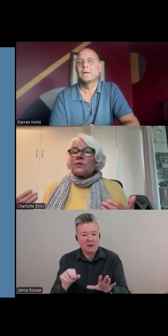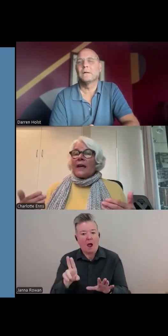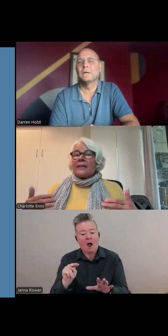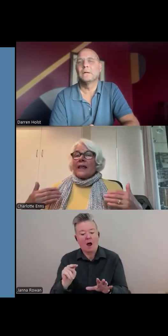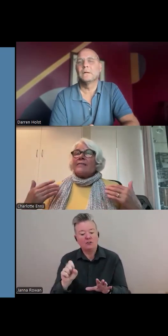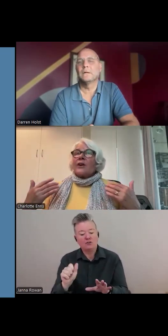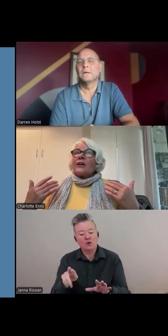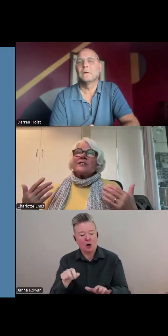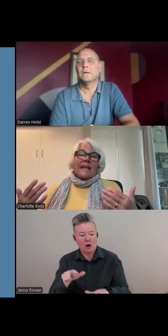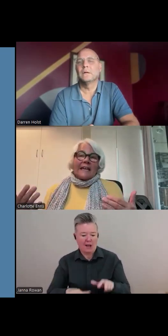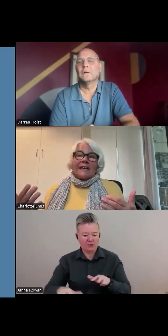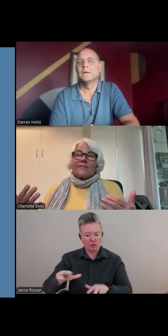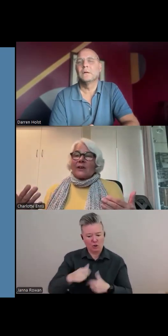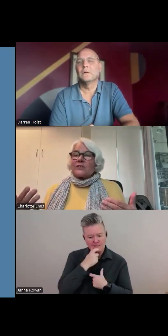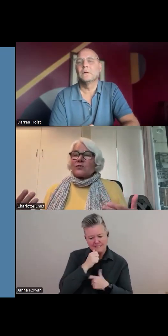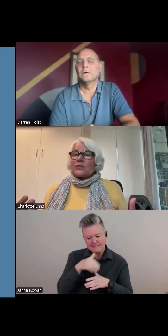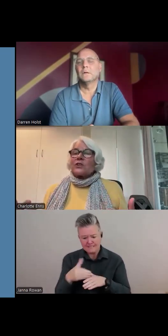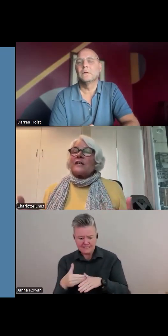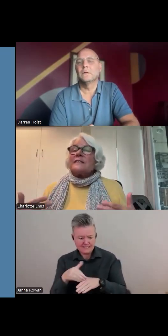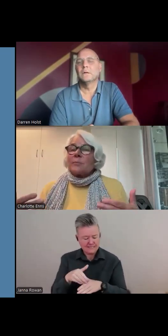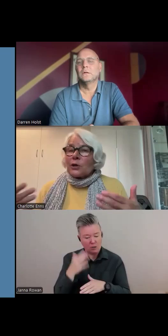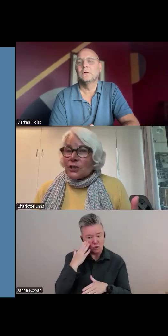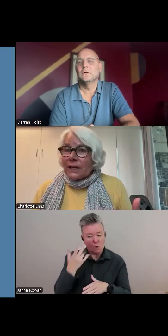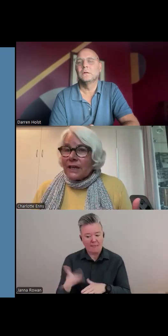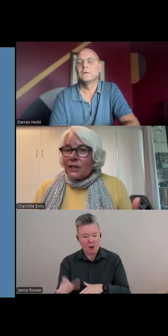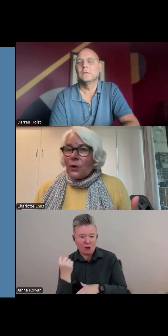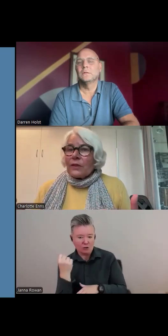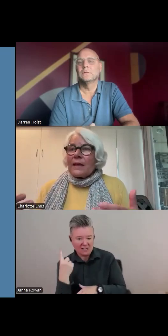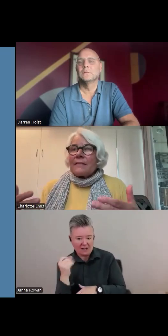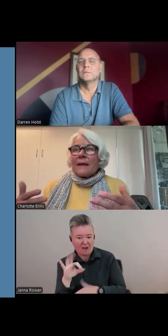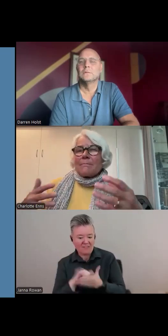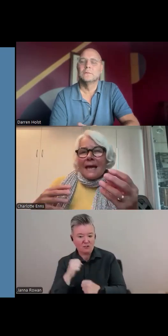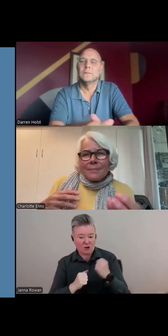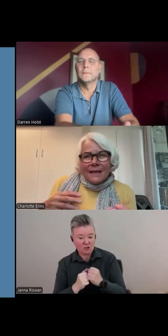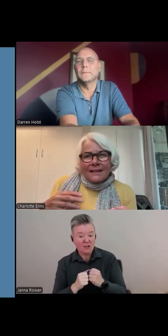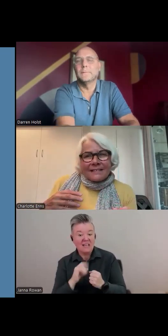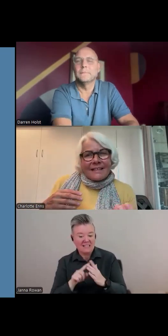They're obviously unsure, and it shows that their understanding of that structure is emerging.